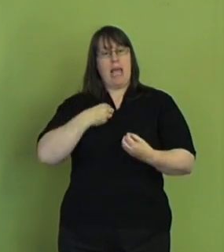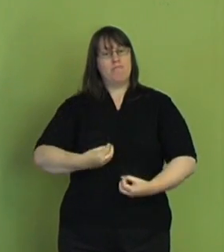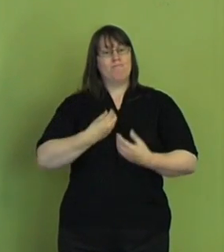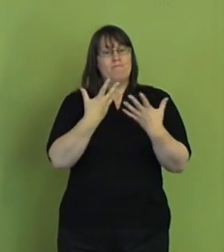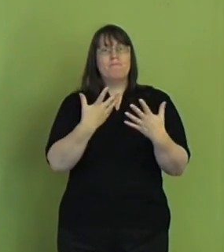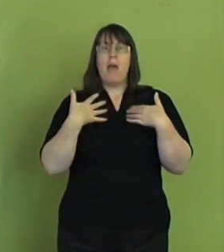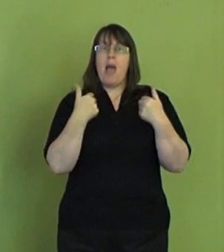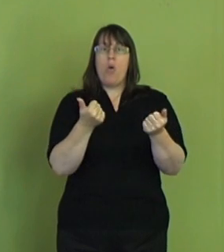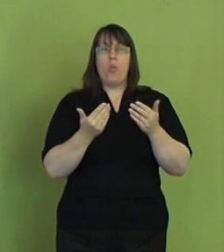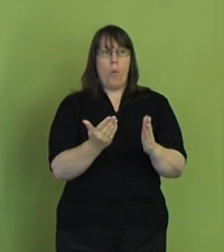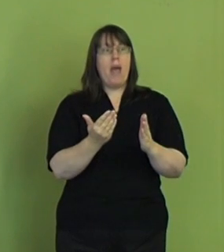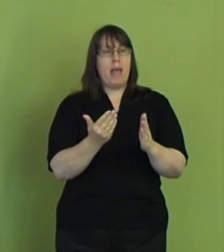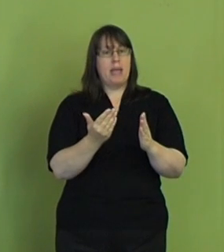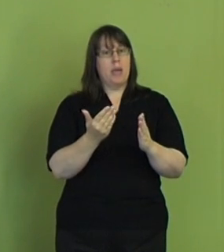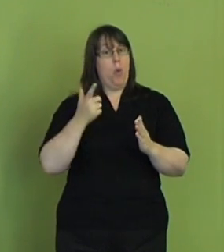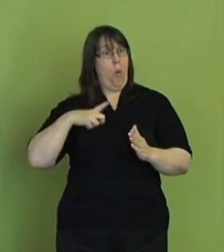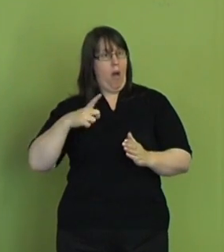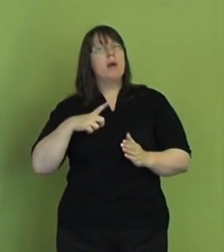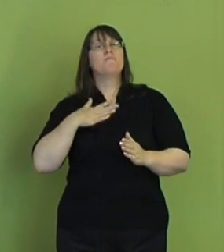and develop a new relationship with that